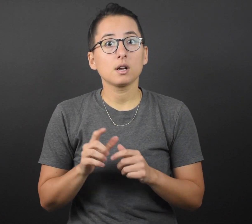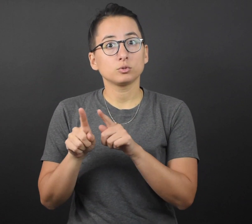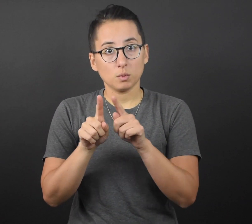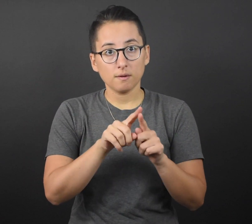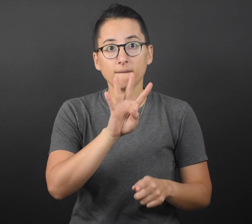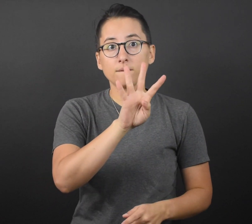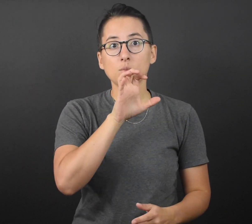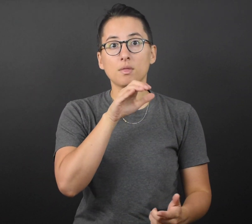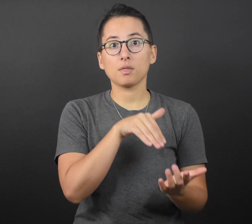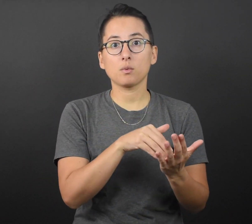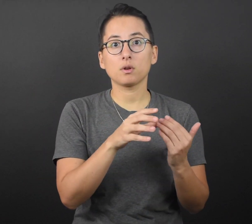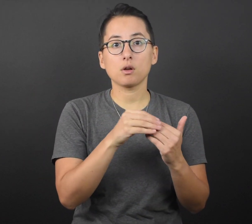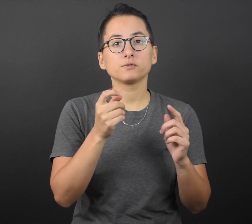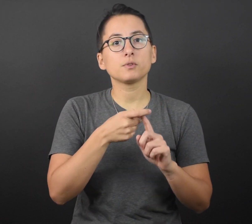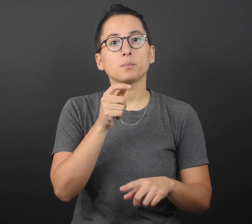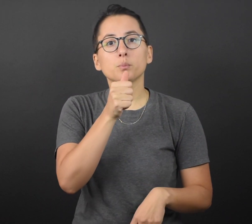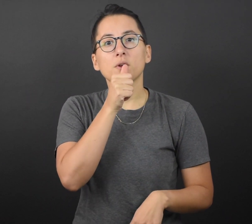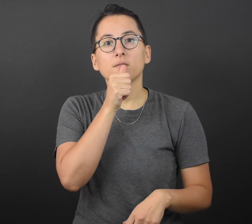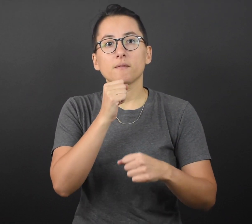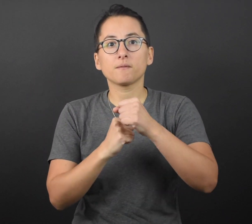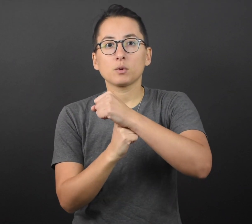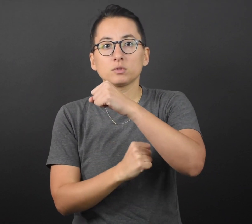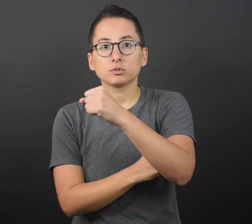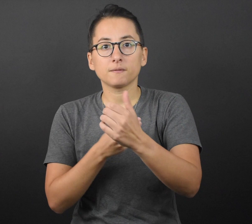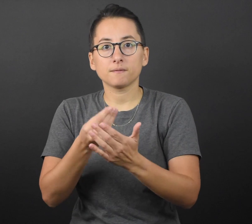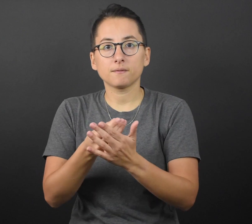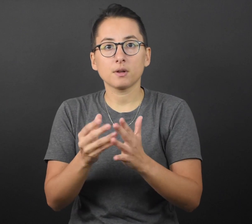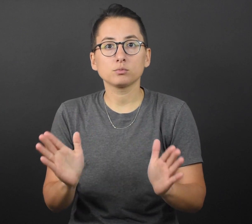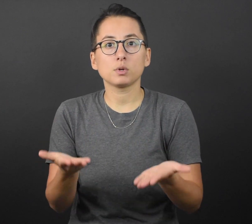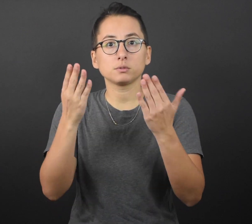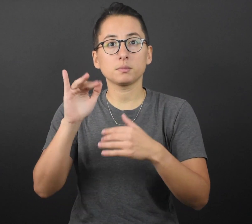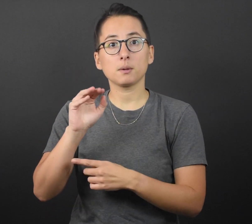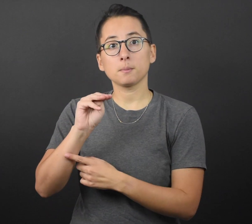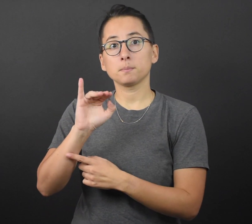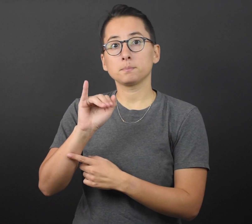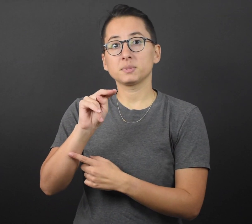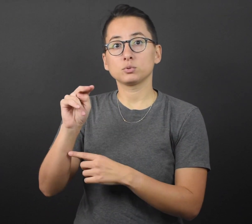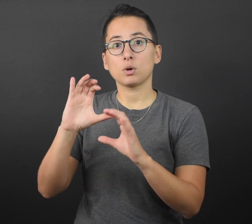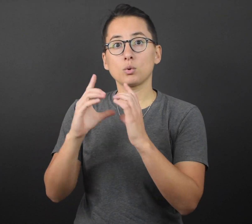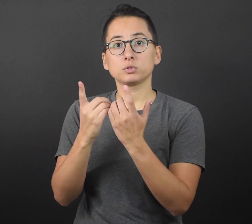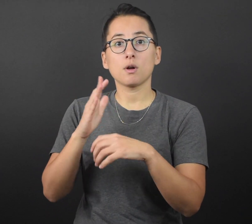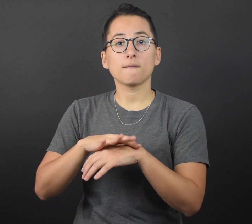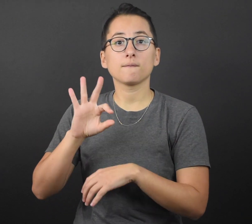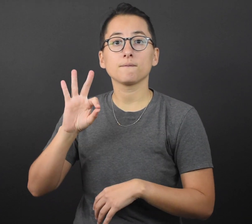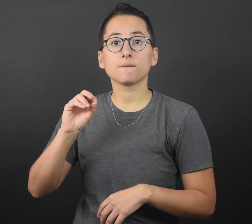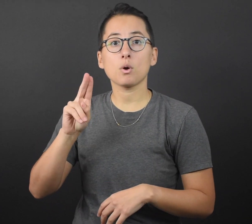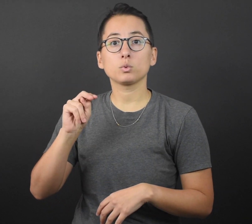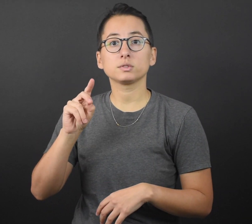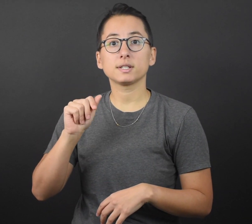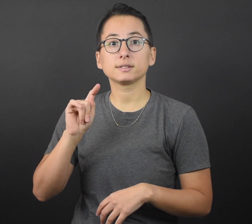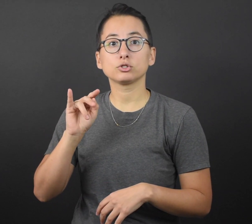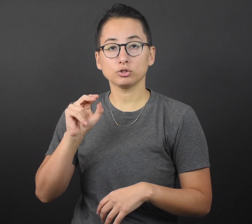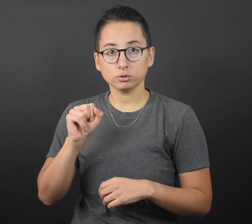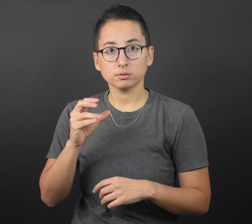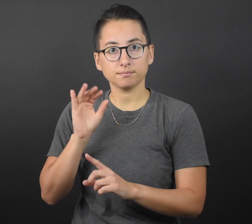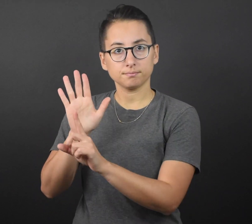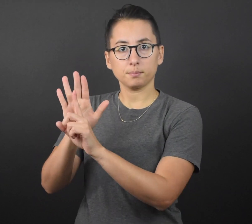$400,000 in private foundation funds raised by the Minnesota Council on Foundations and its